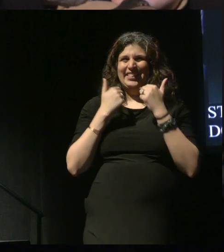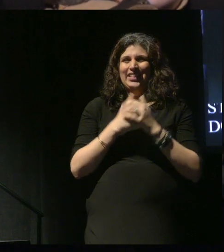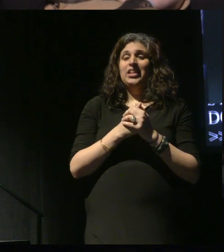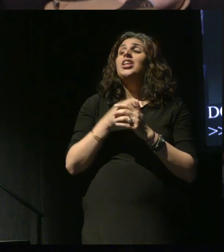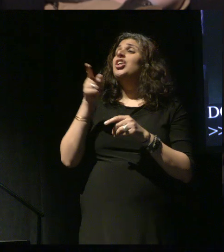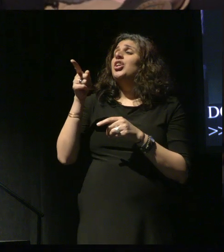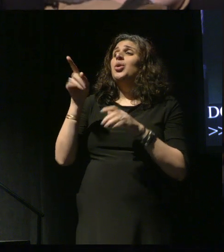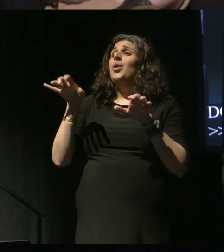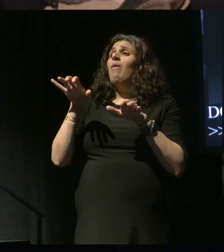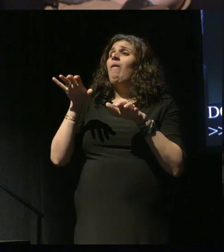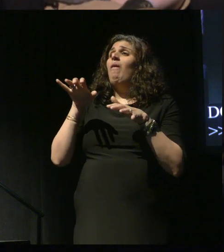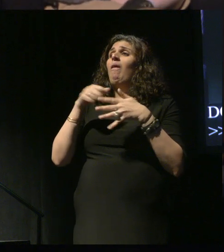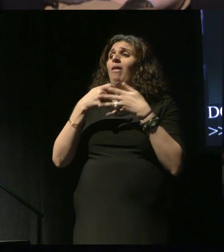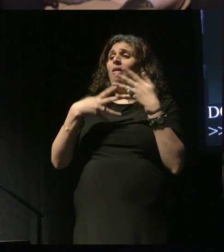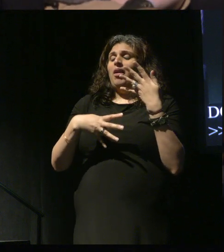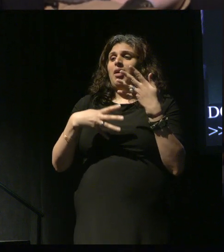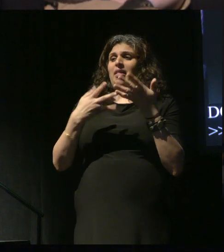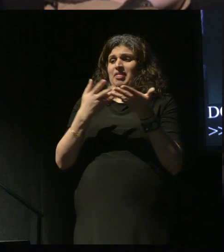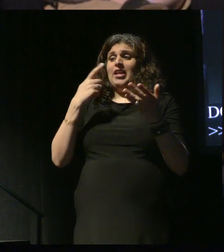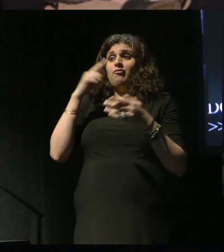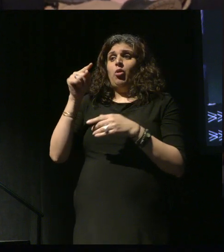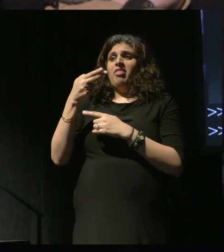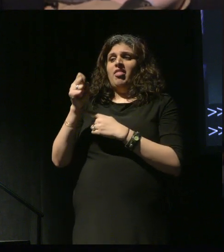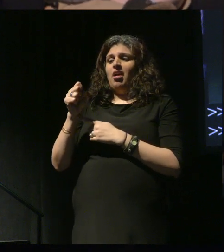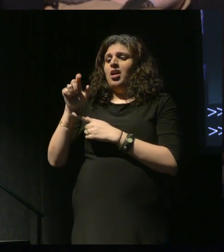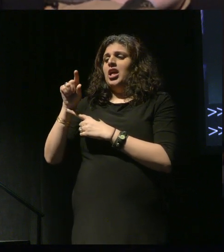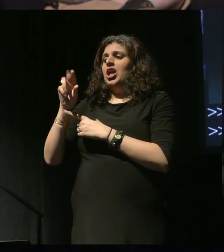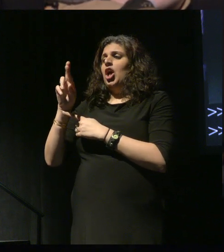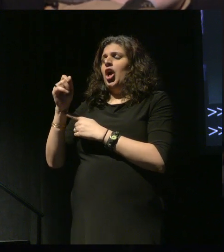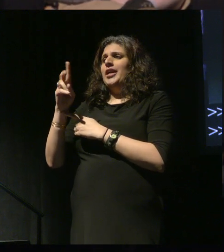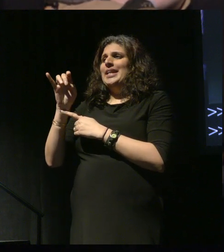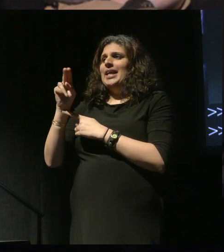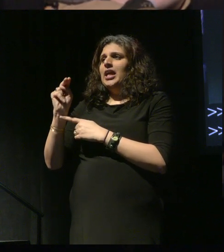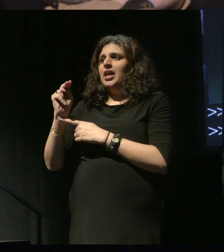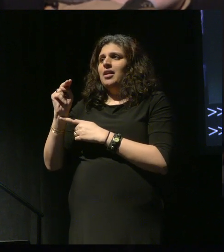You were doing all these pieces for The Guardian. Yes. At the time and I was like, oh my God,